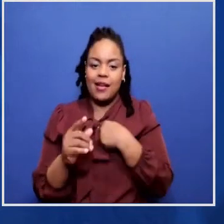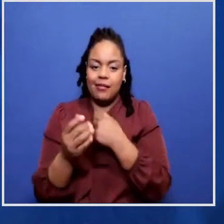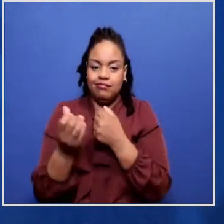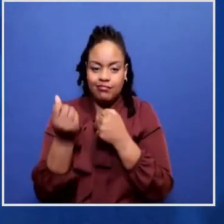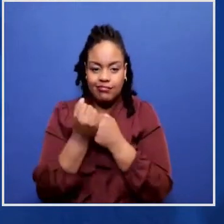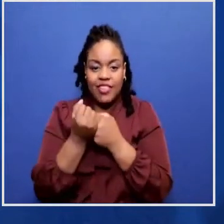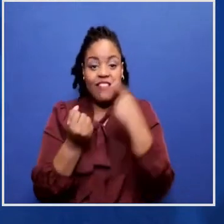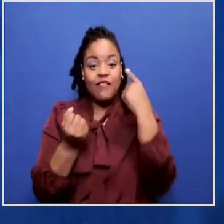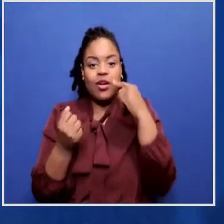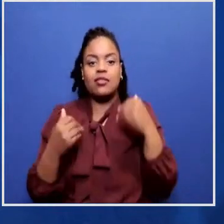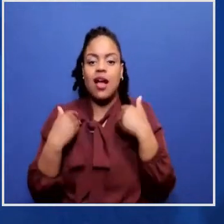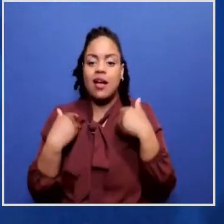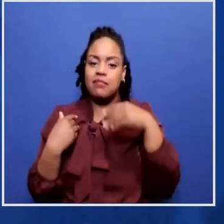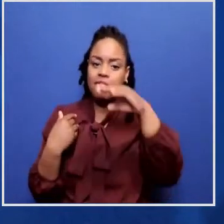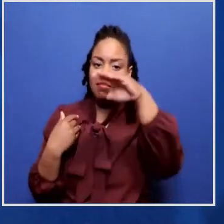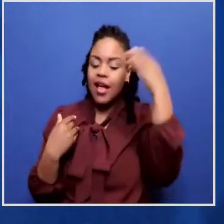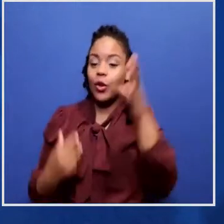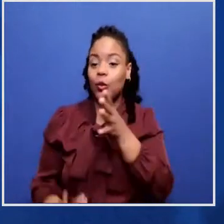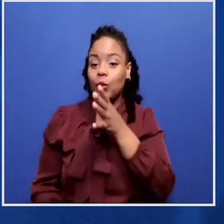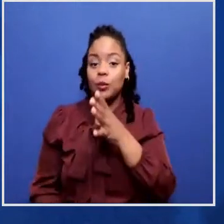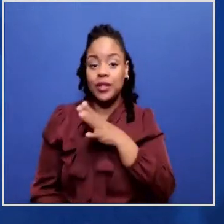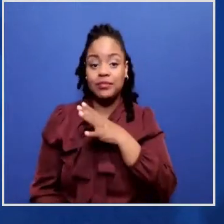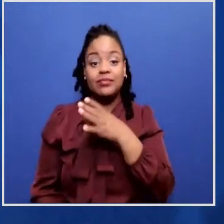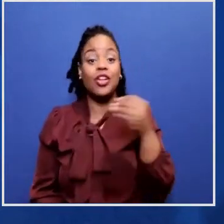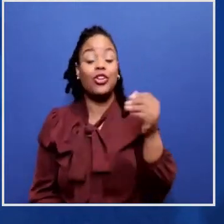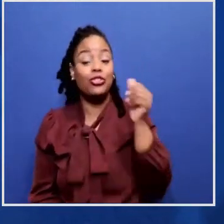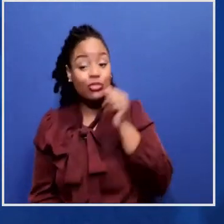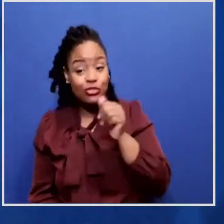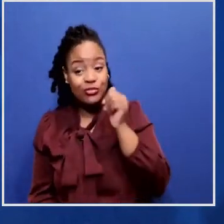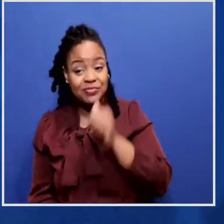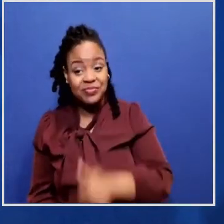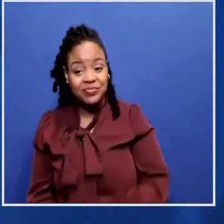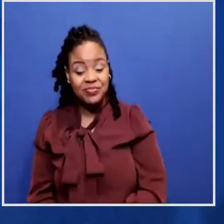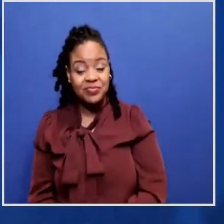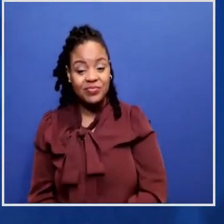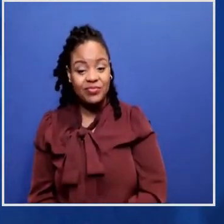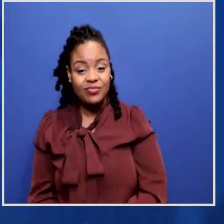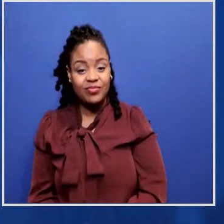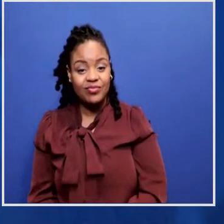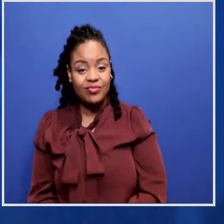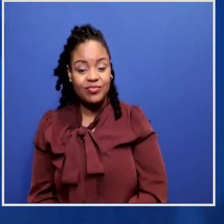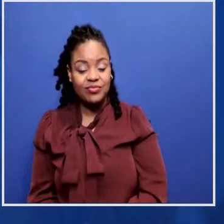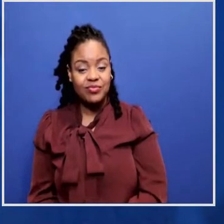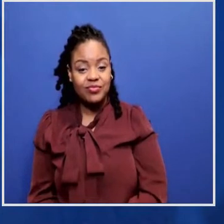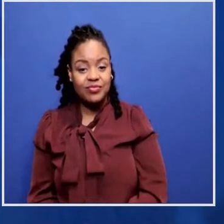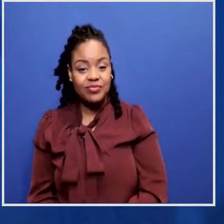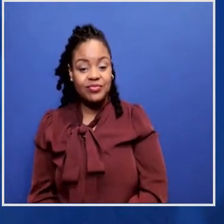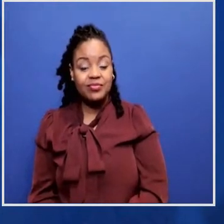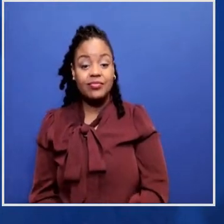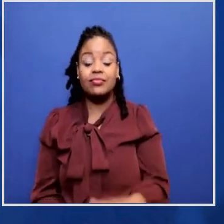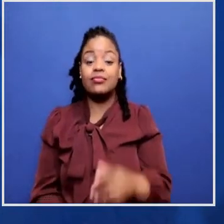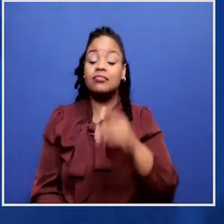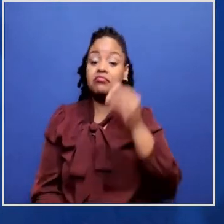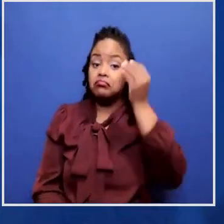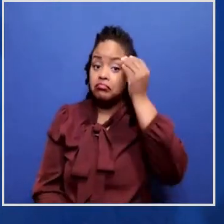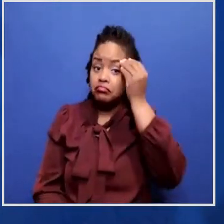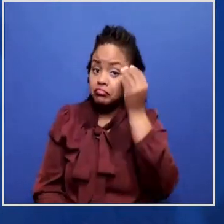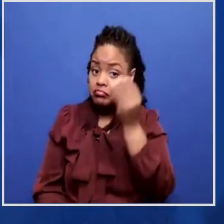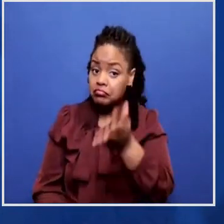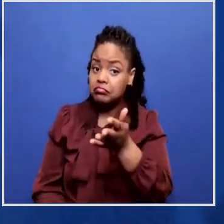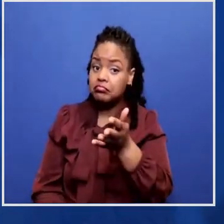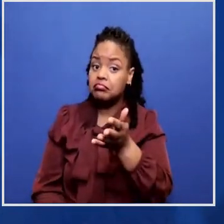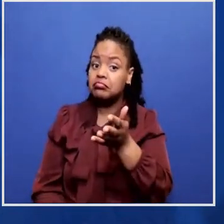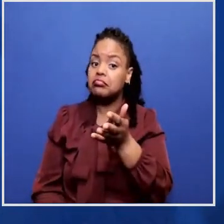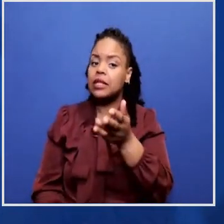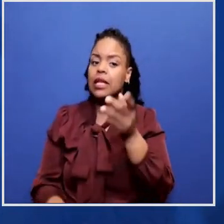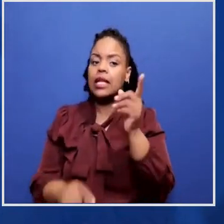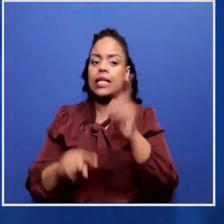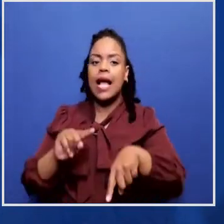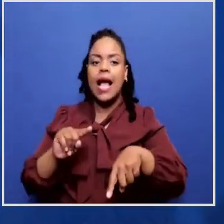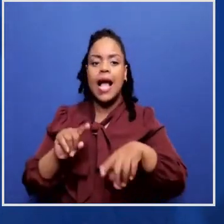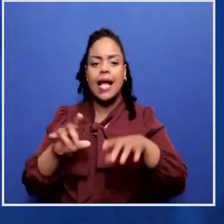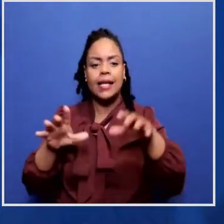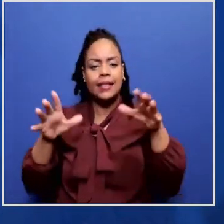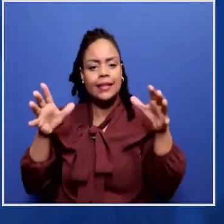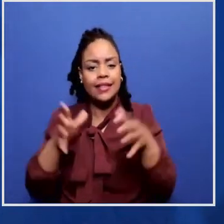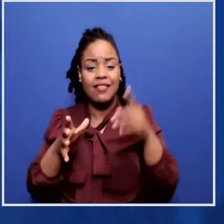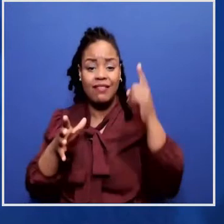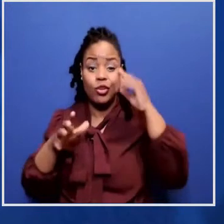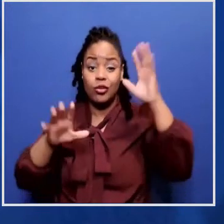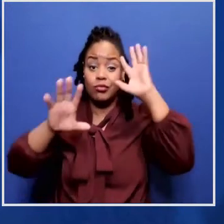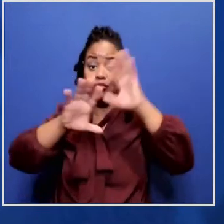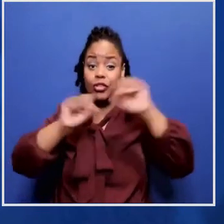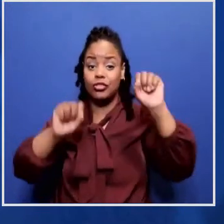ESPECIALLY, WHEN IT COMES TO